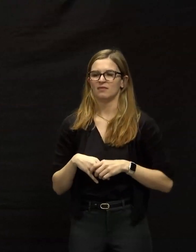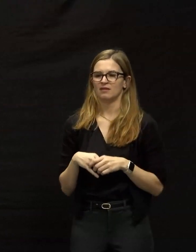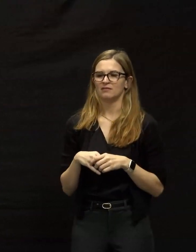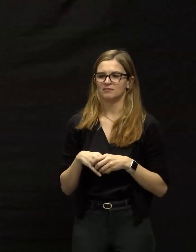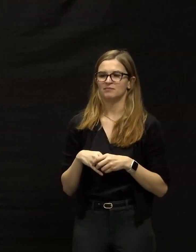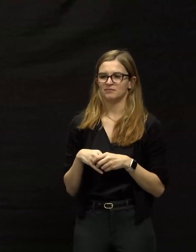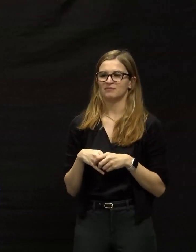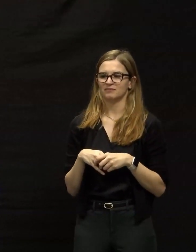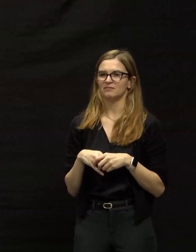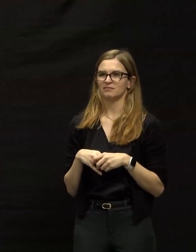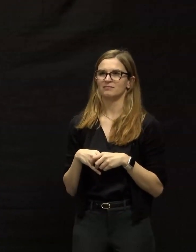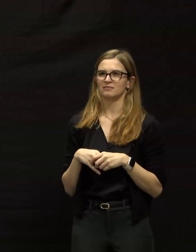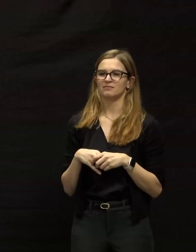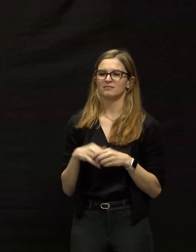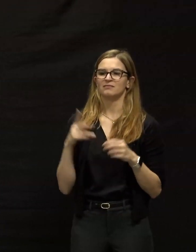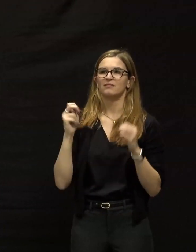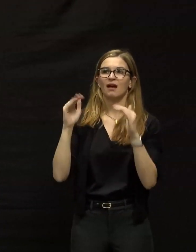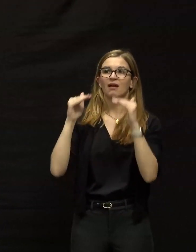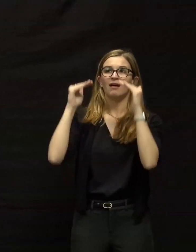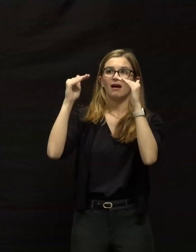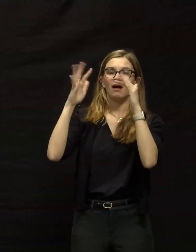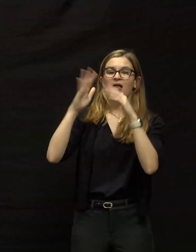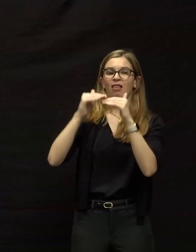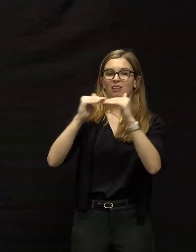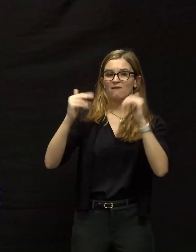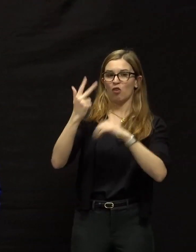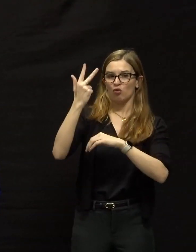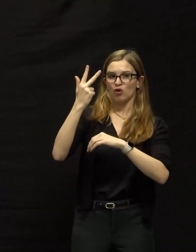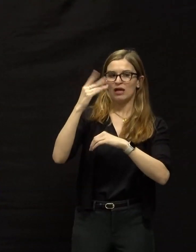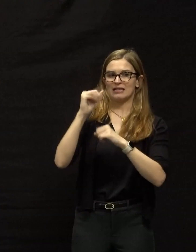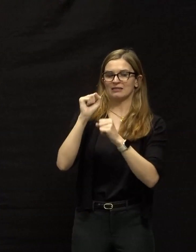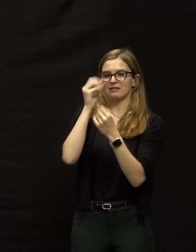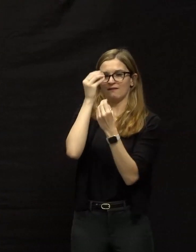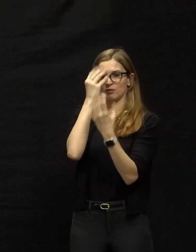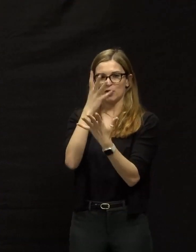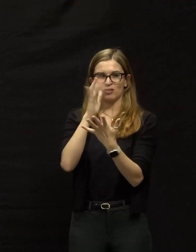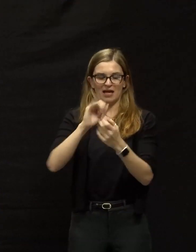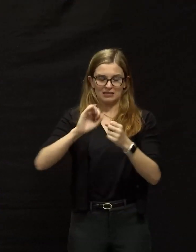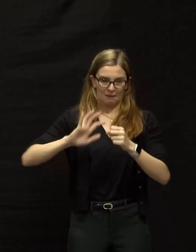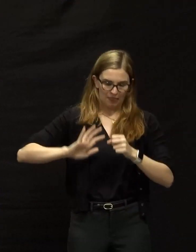There's a bit of an overlap there. And then the third level is